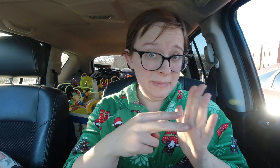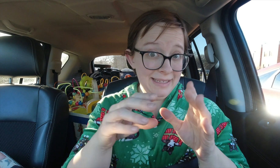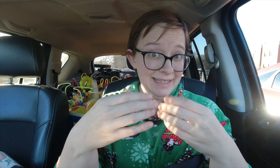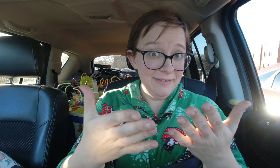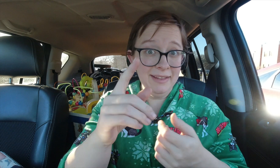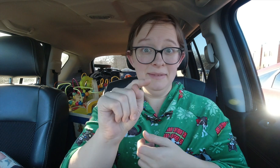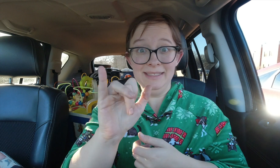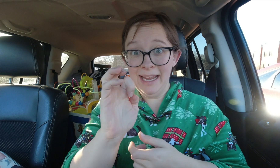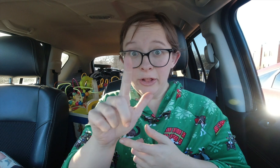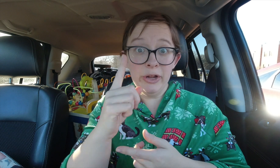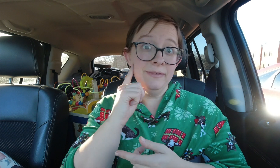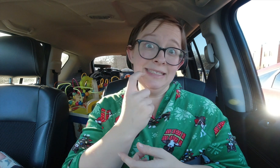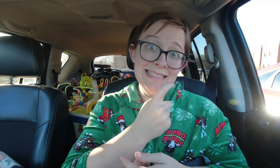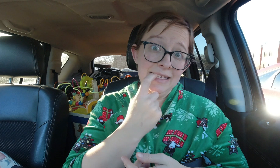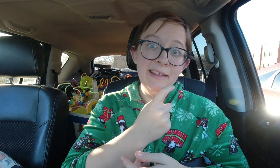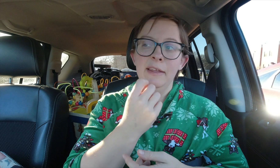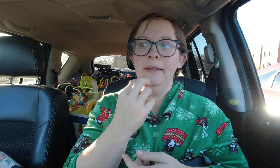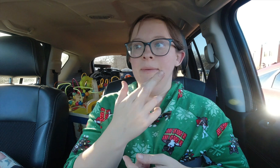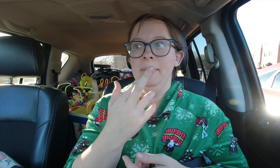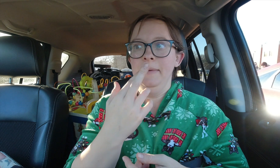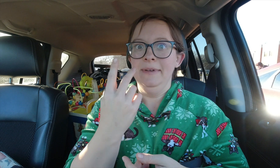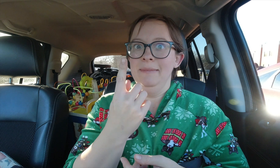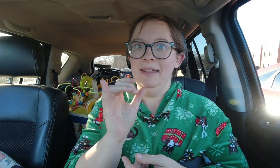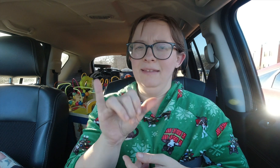If you mean do we give them like Tylenol when they're teething